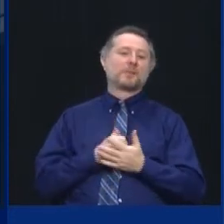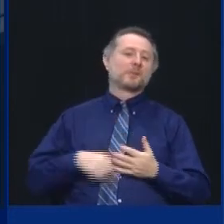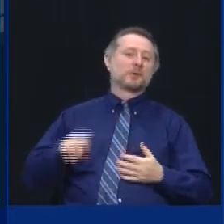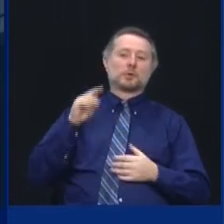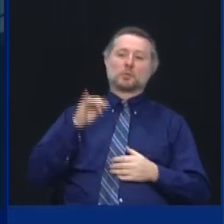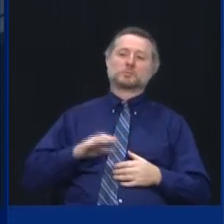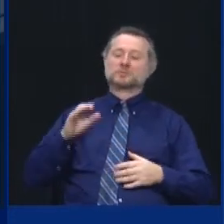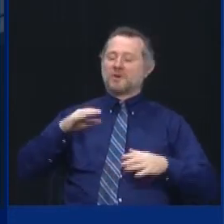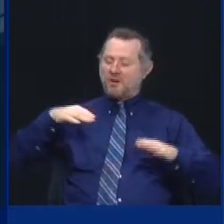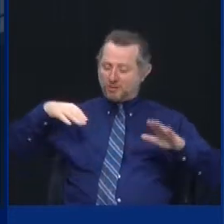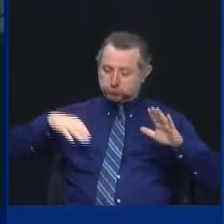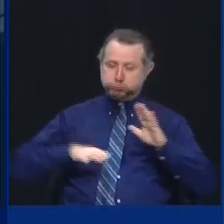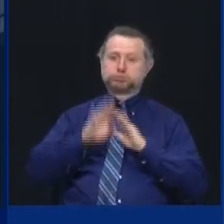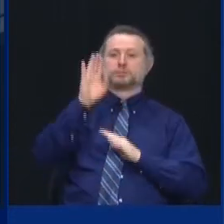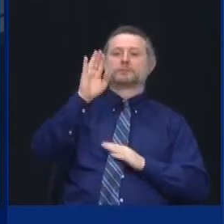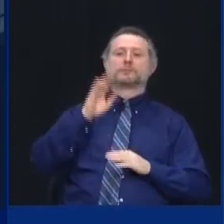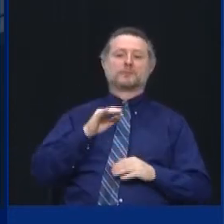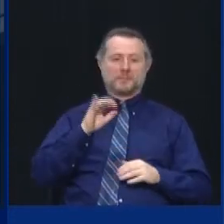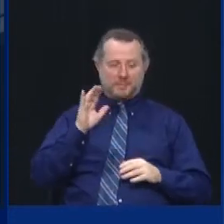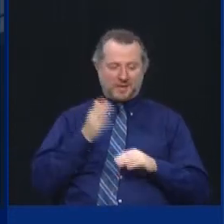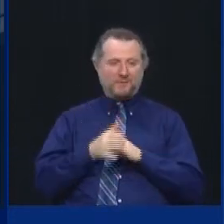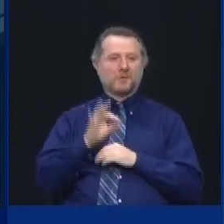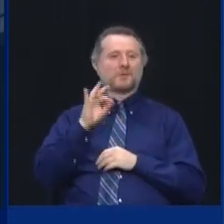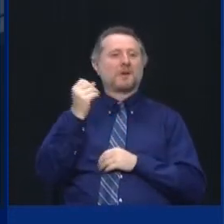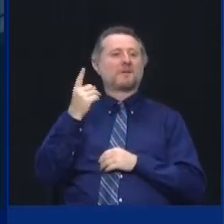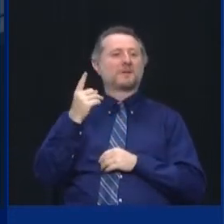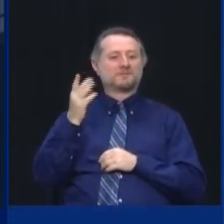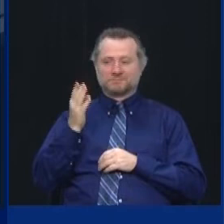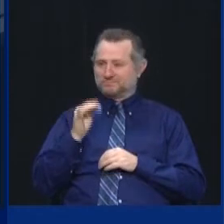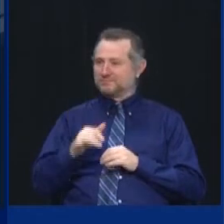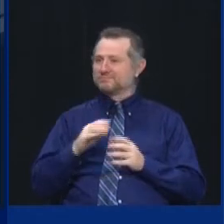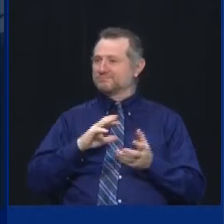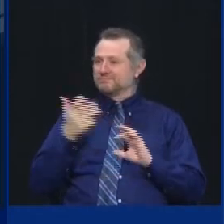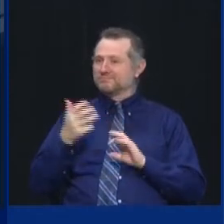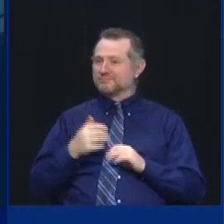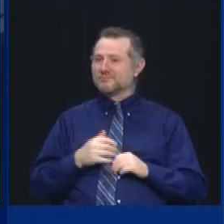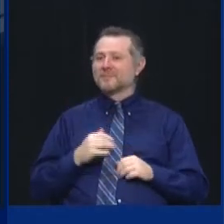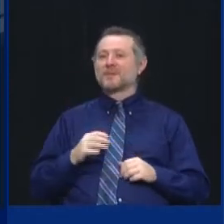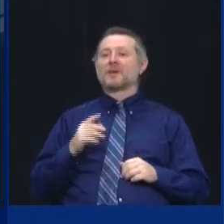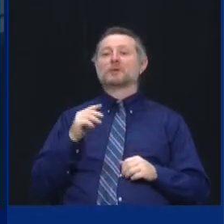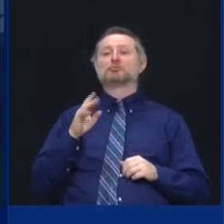LOVED ABOUT NEW YORK, AND IT DID IT BRILLIANTLY.